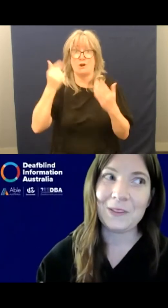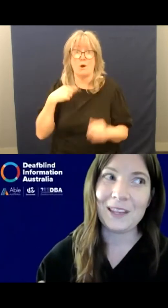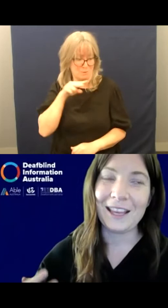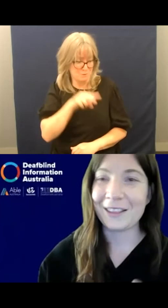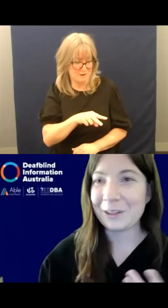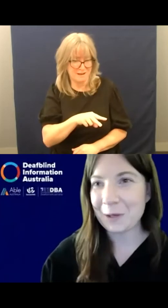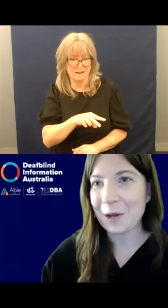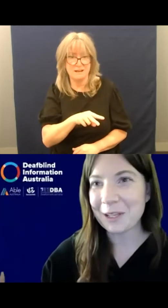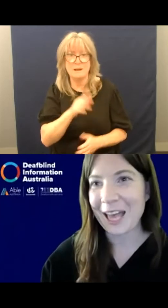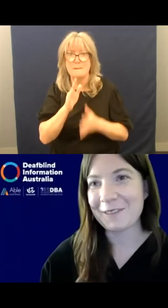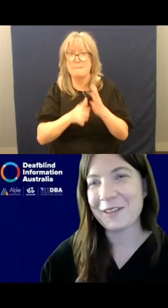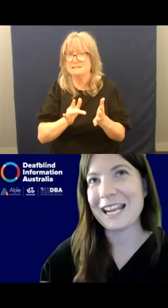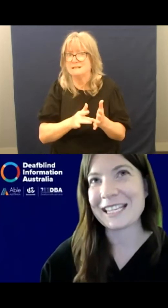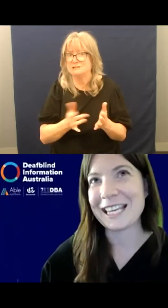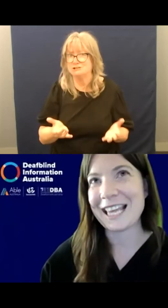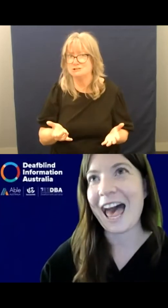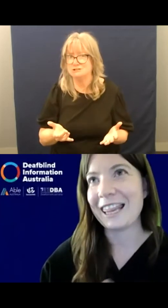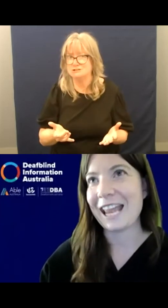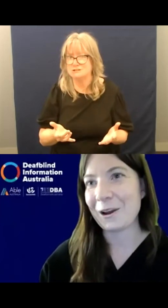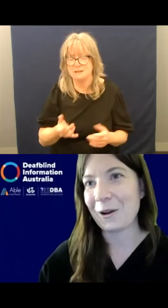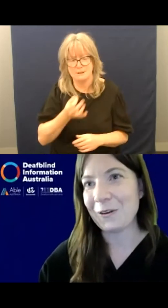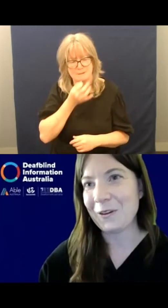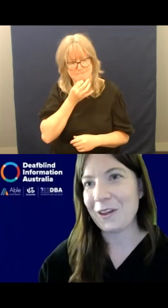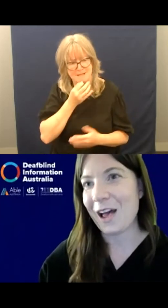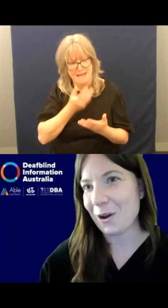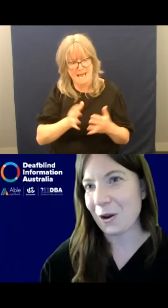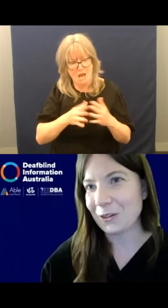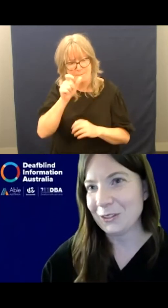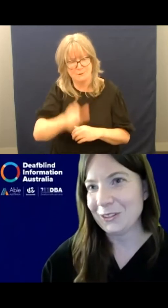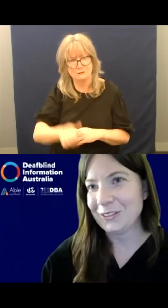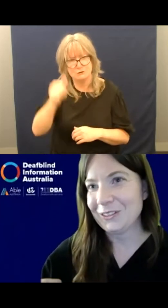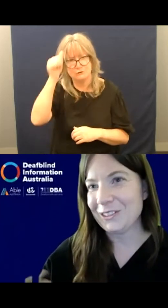It's a little complicated, but you need to think, how do they know that I know, you know?